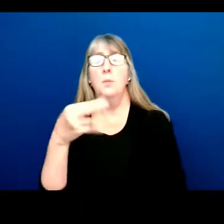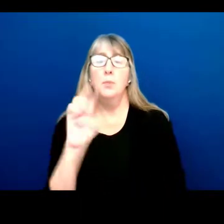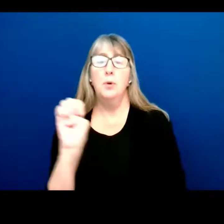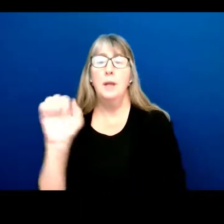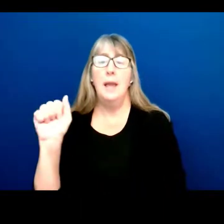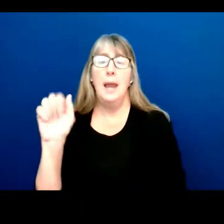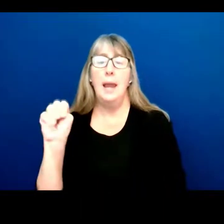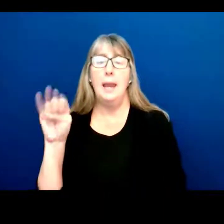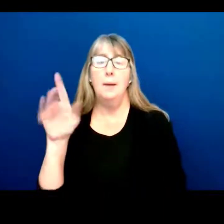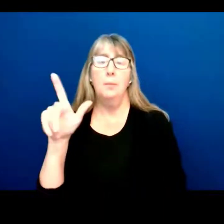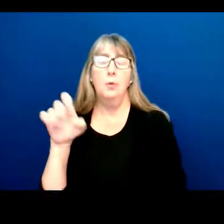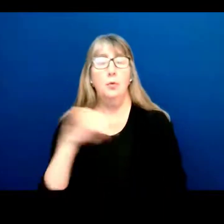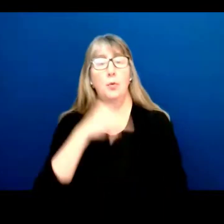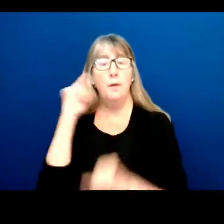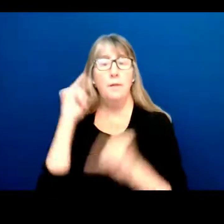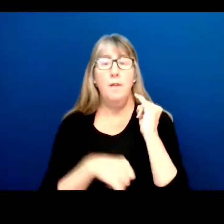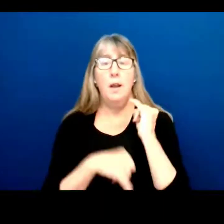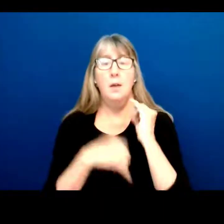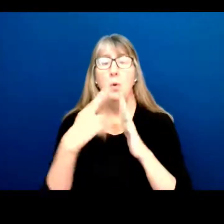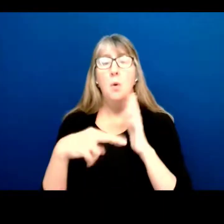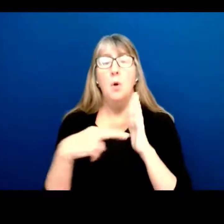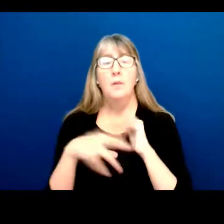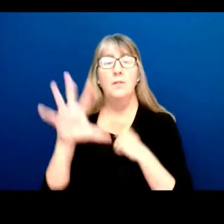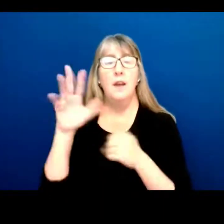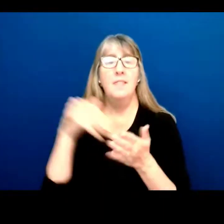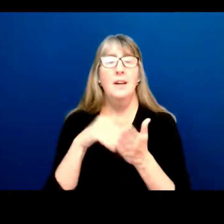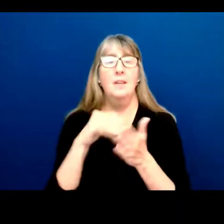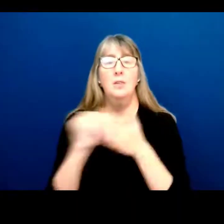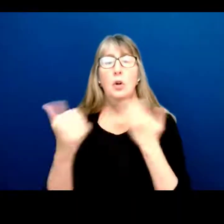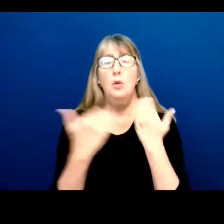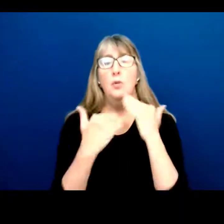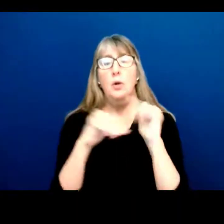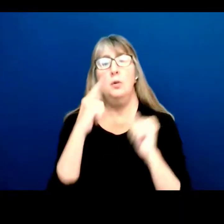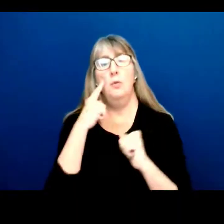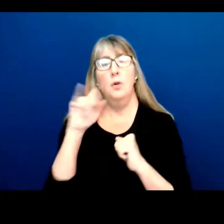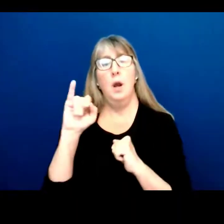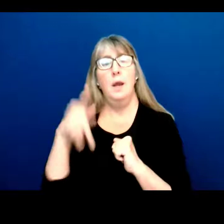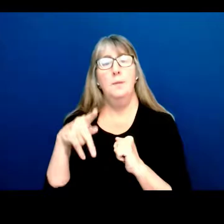that there is a $5,000 threshold for IP rights and interest.